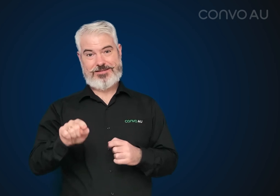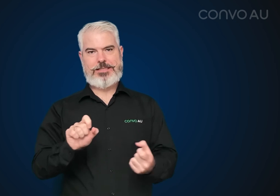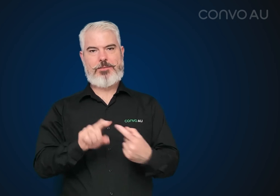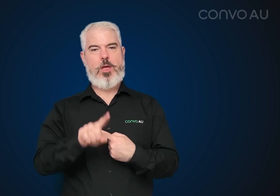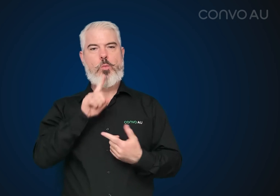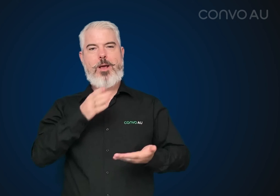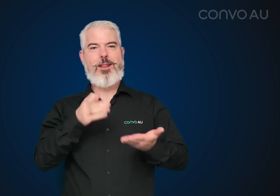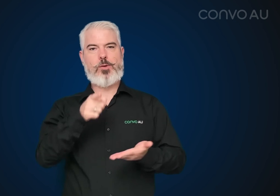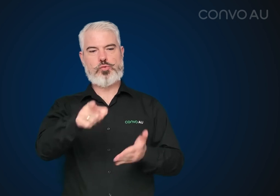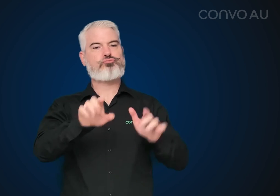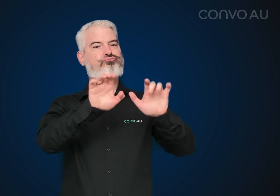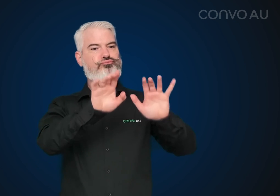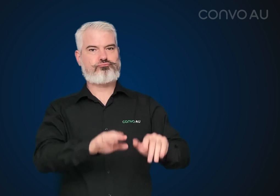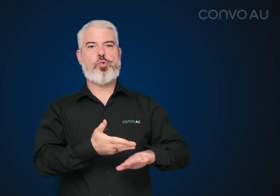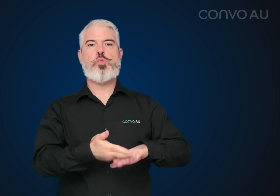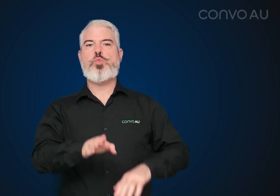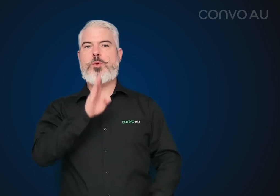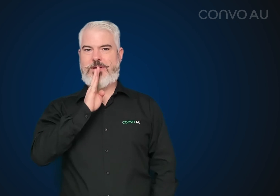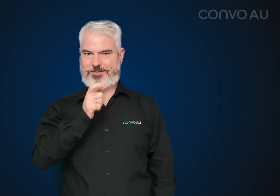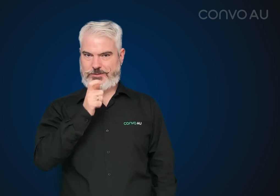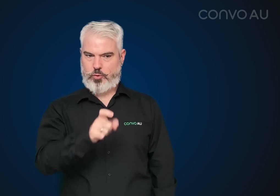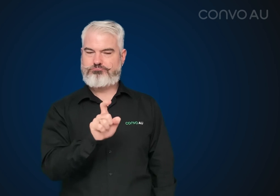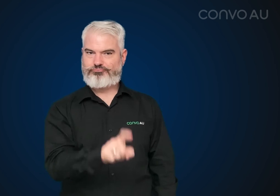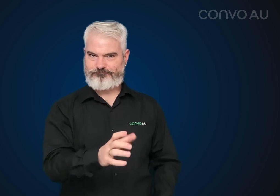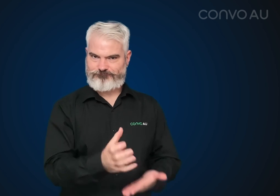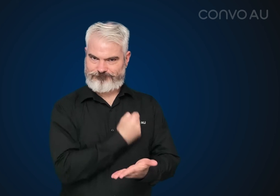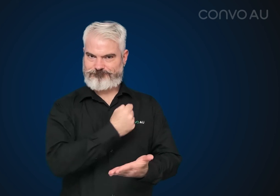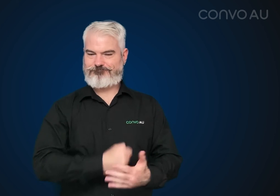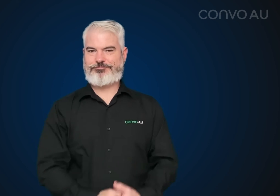where you can reset your password and choose a new password.